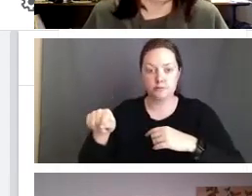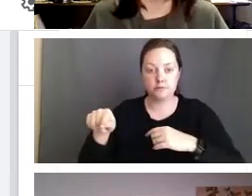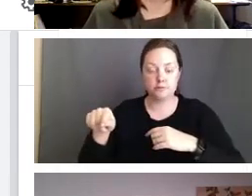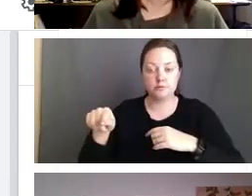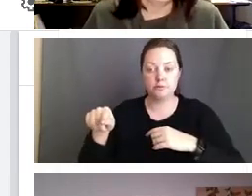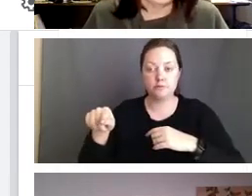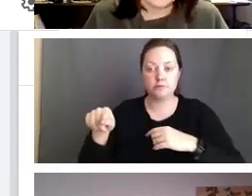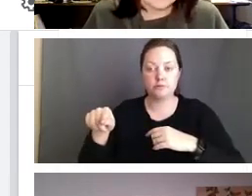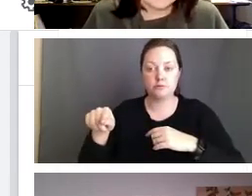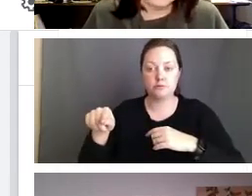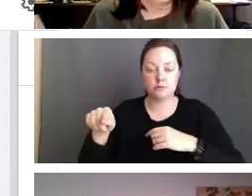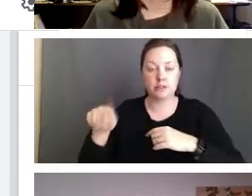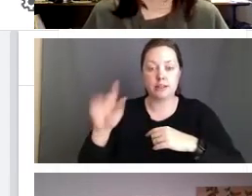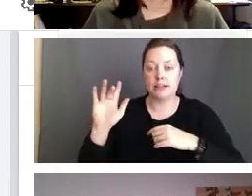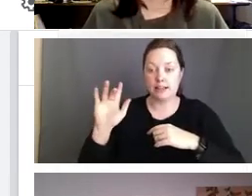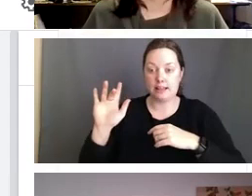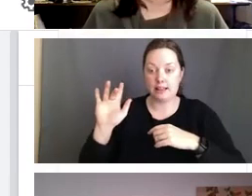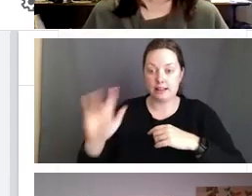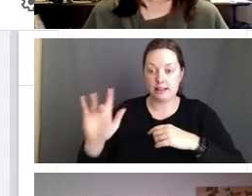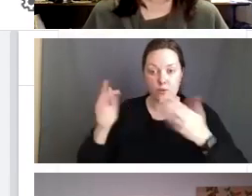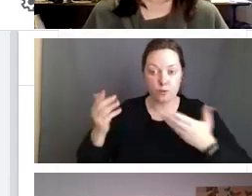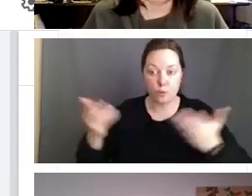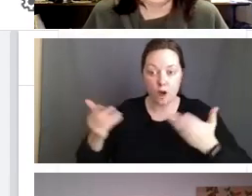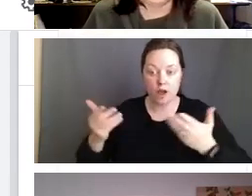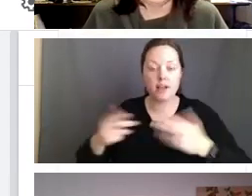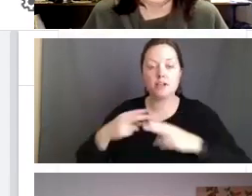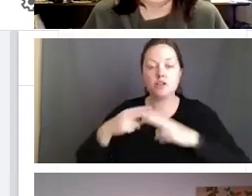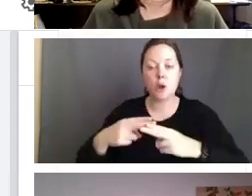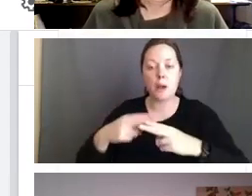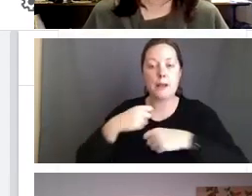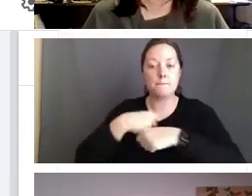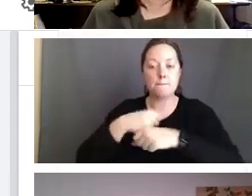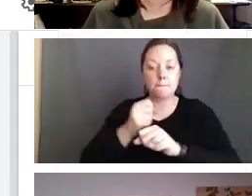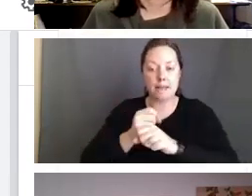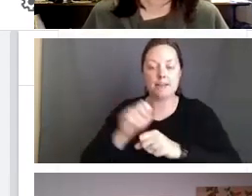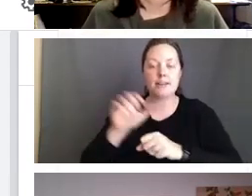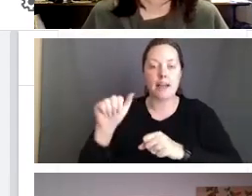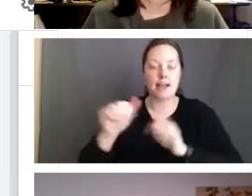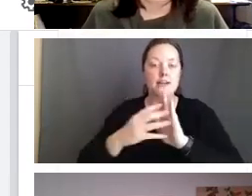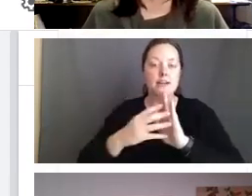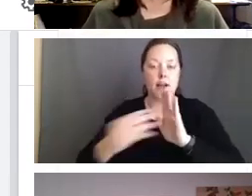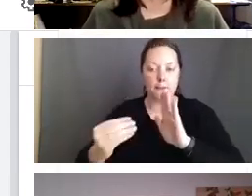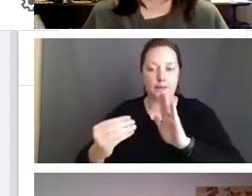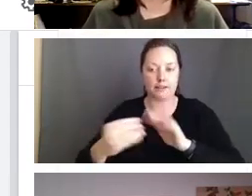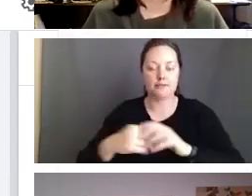Nikki Ford has used this before in a portfolio. Image carousel, and, divider, placeholder, YouTube, calendar.